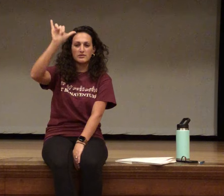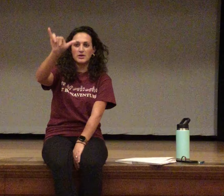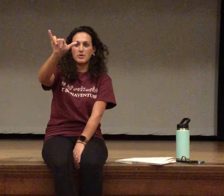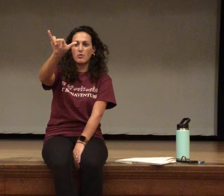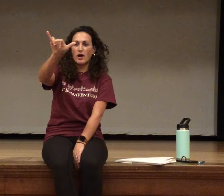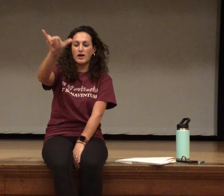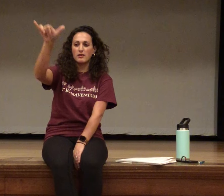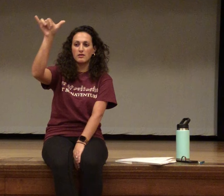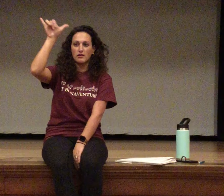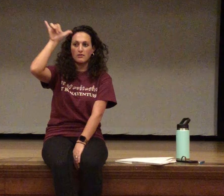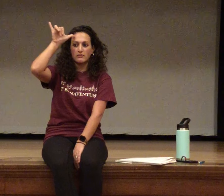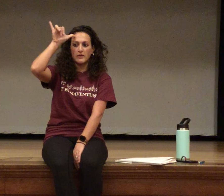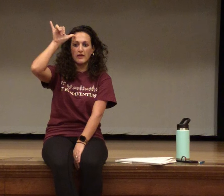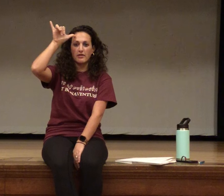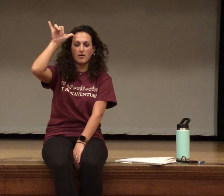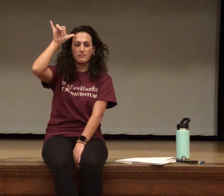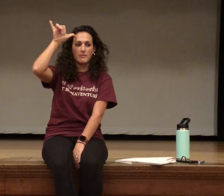so it's going to be a y that thumb